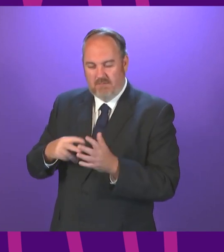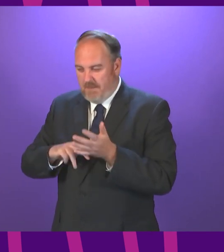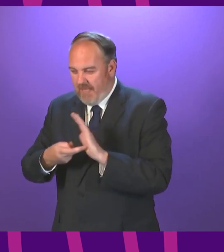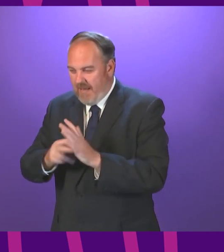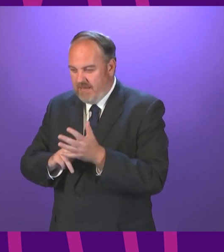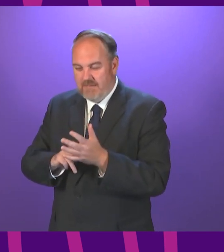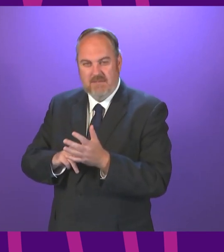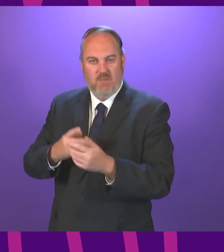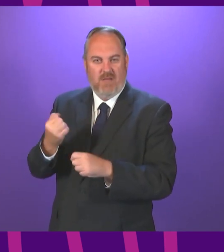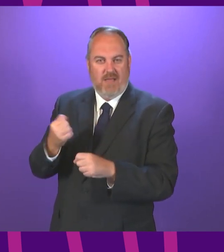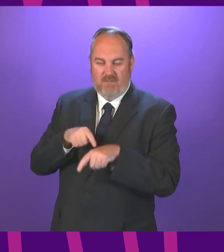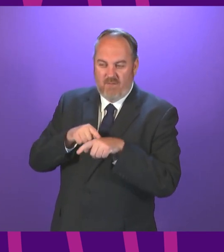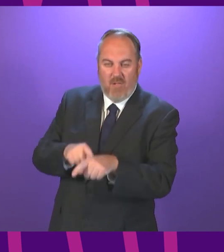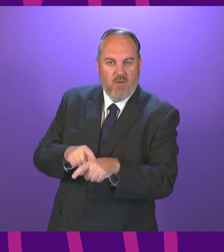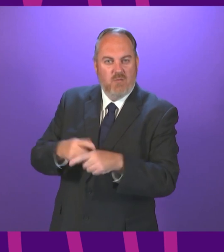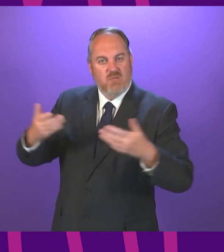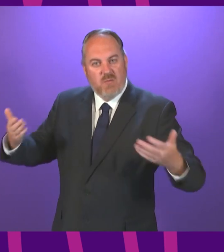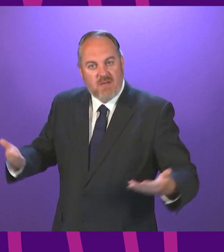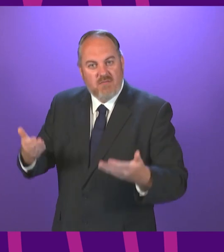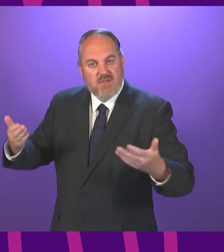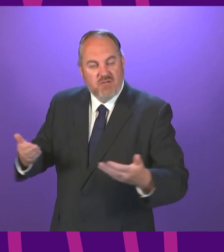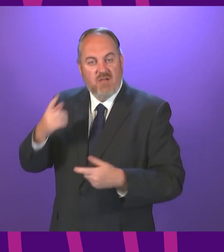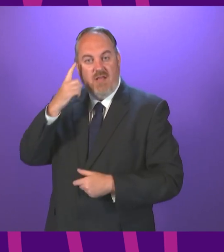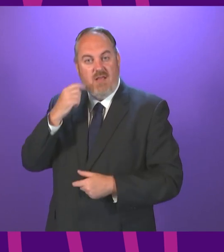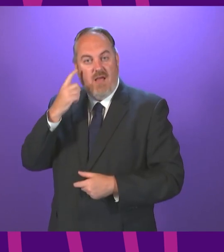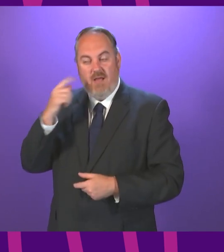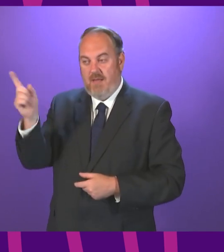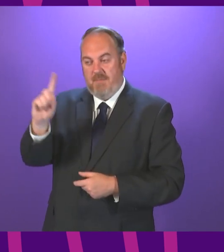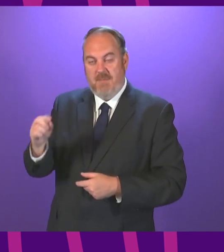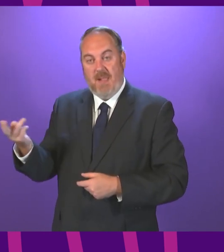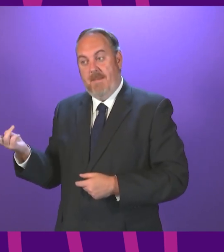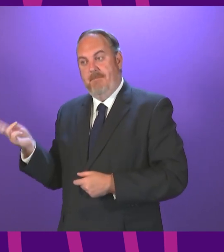the self-isolation requirement for young people in education settings who are close contacts of